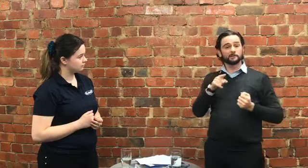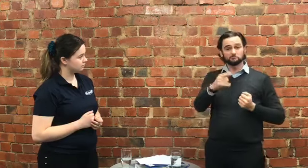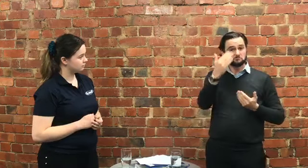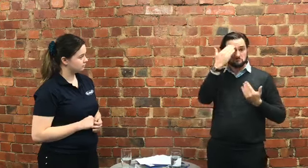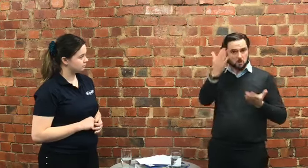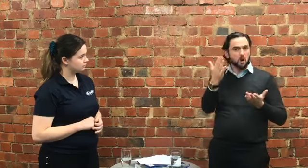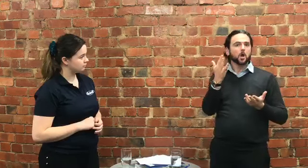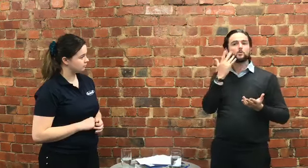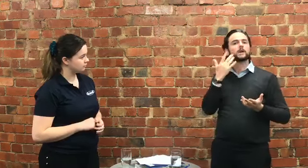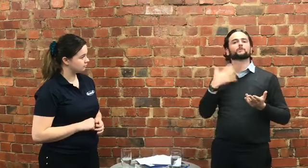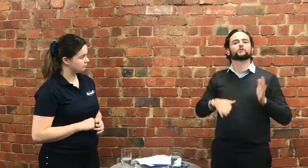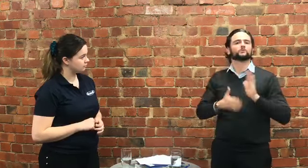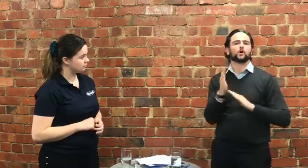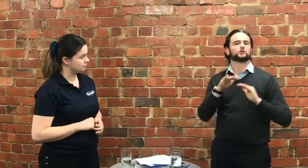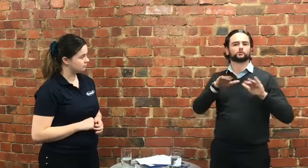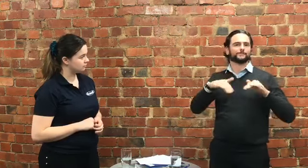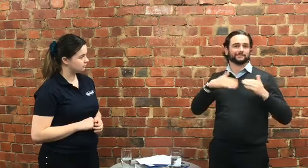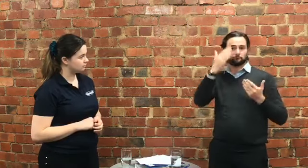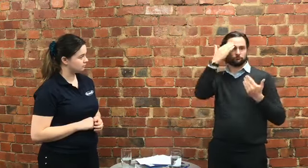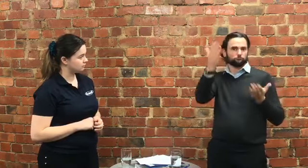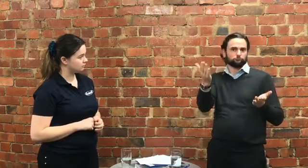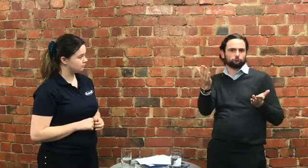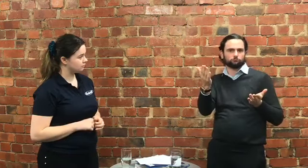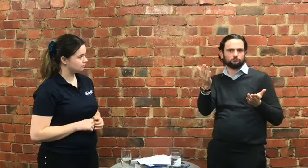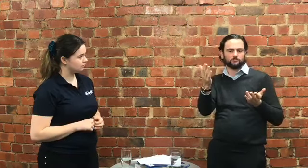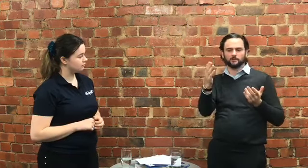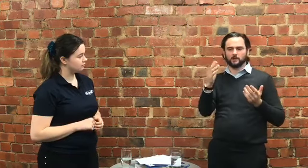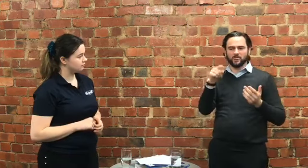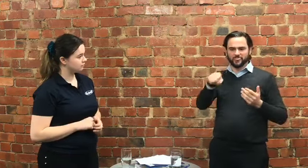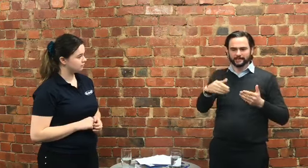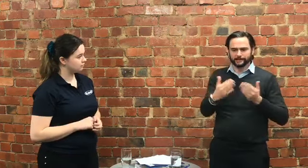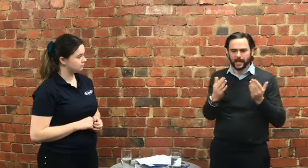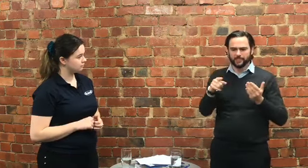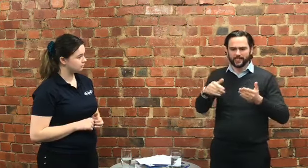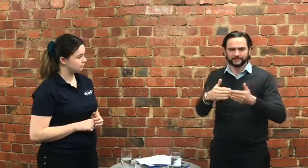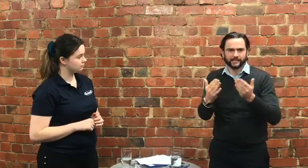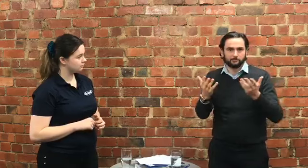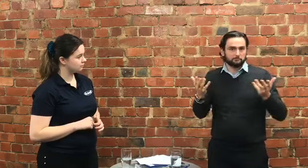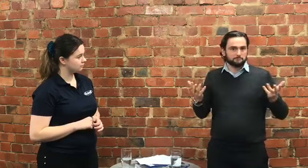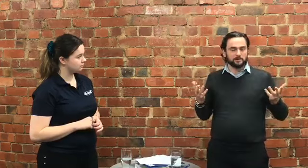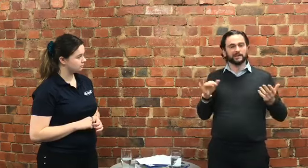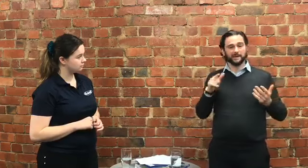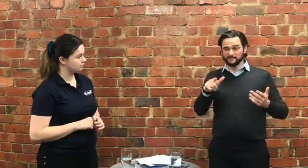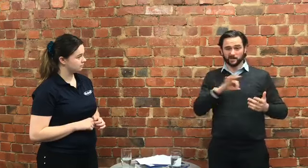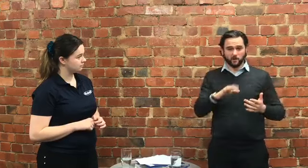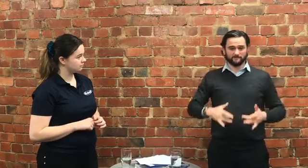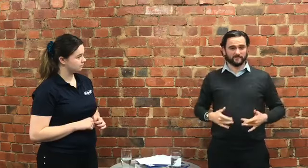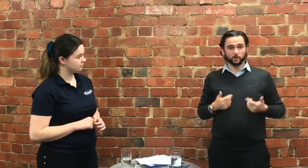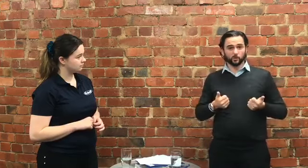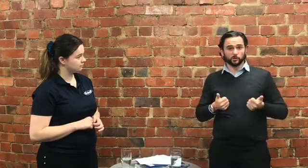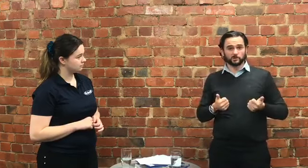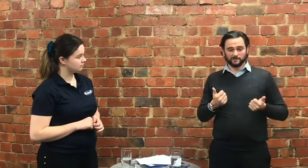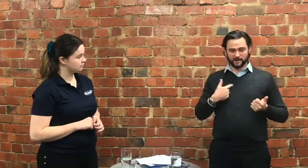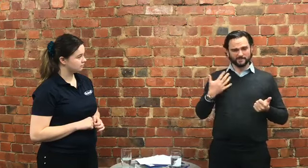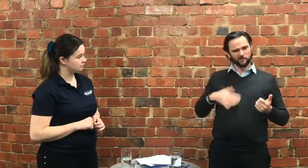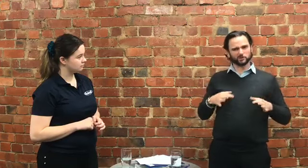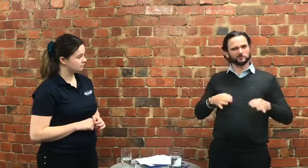can be for a variety of support. So, you don't know, for instance, when you want to go swimming.